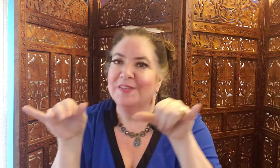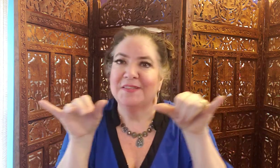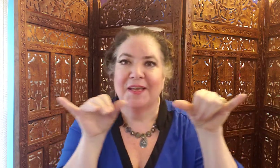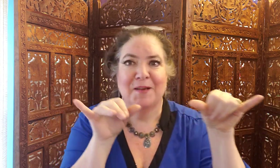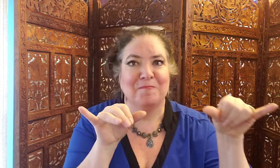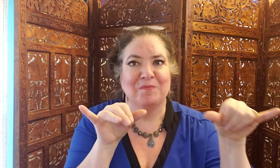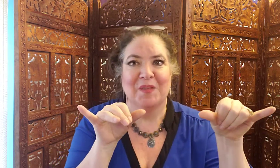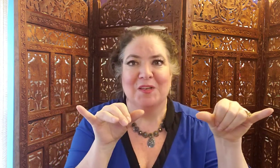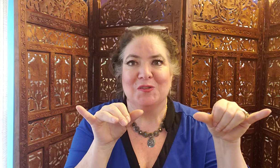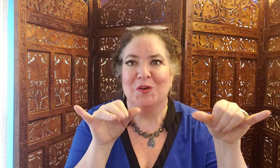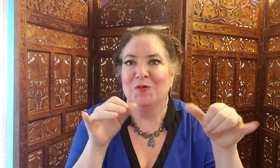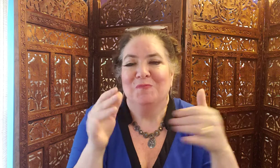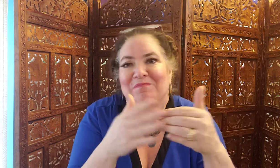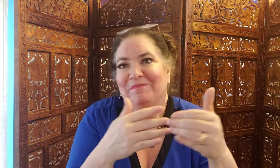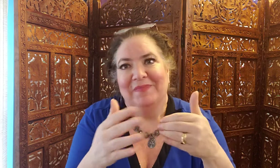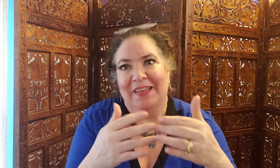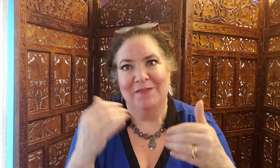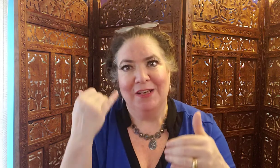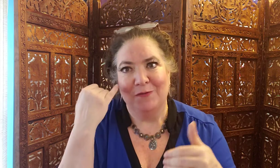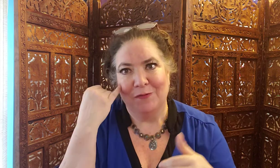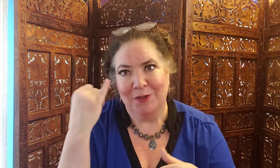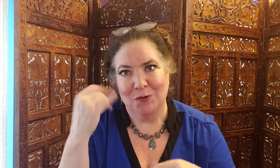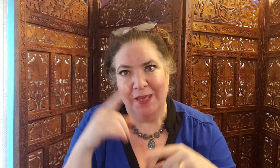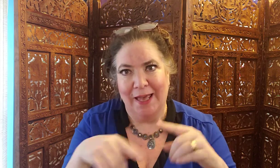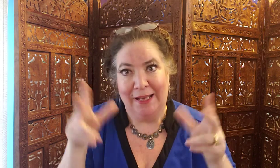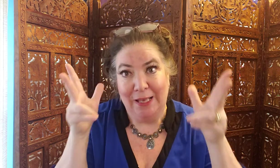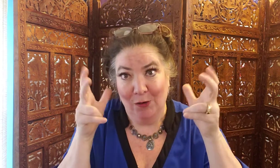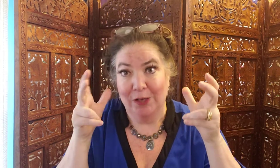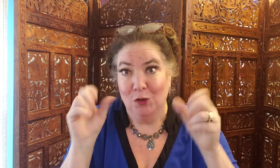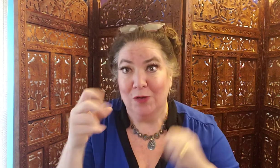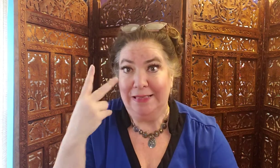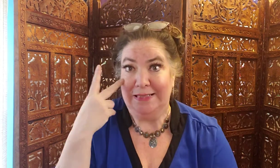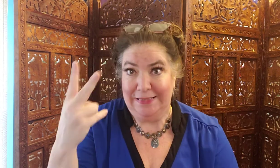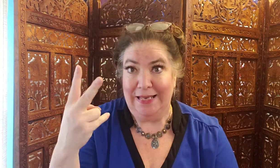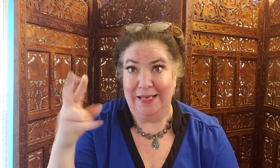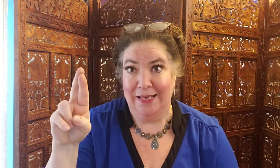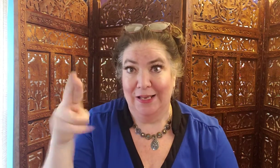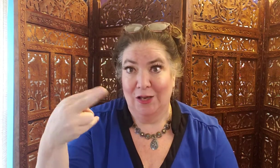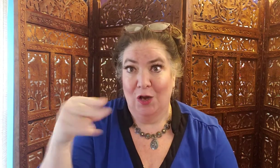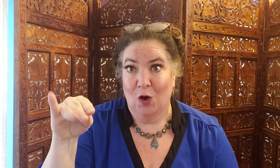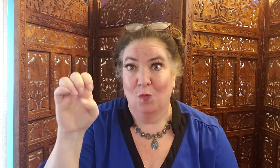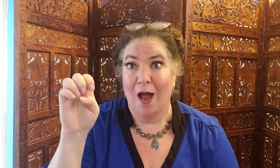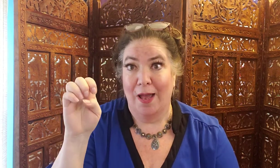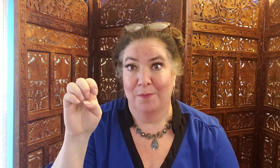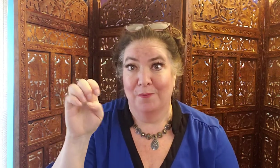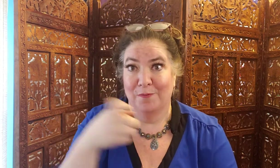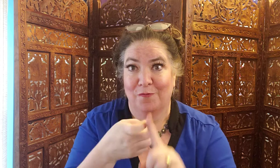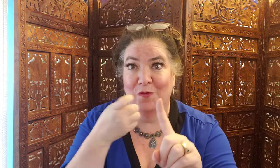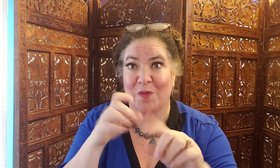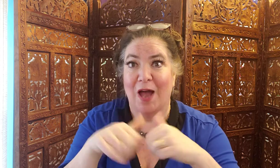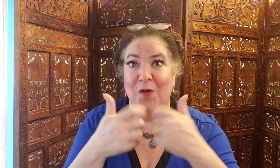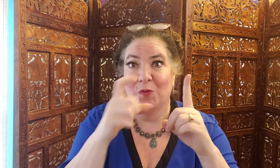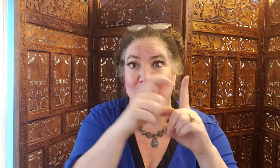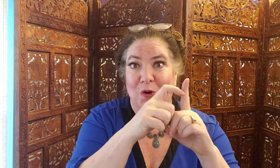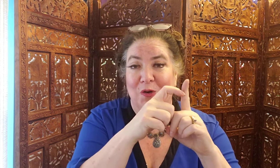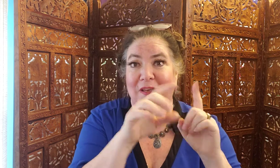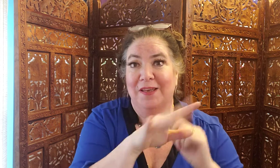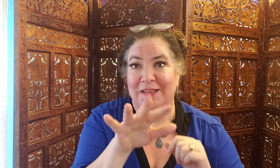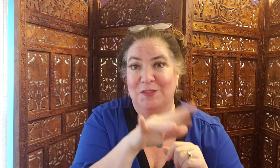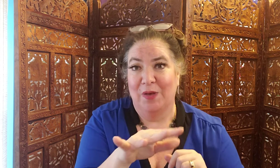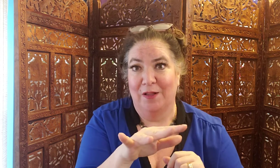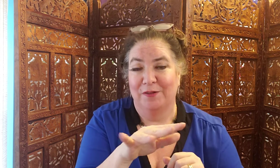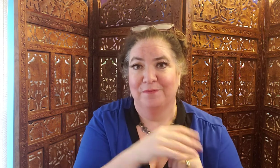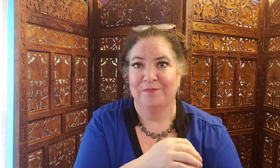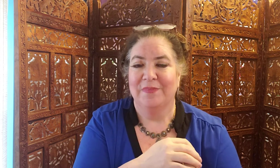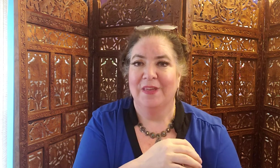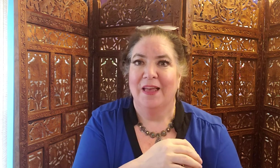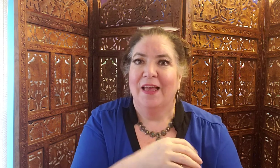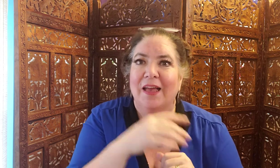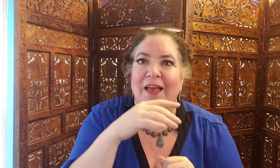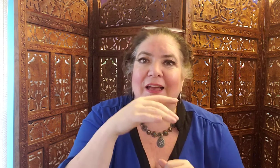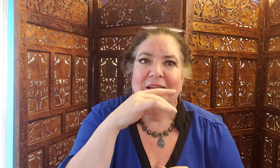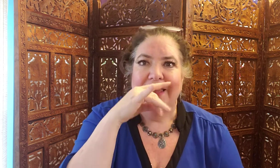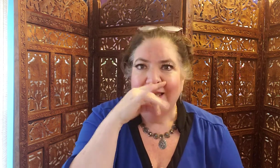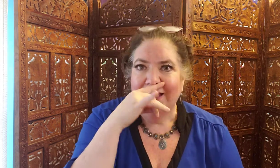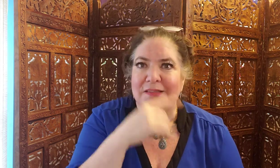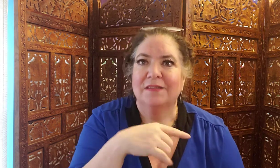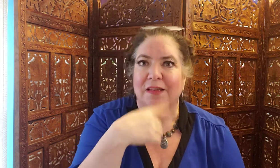the same, so even if you can't hear it, you can see a rhyme from how the word is spelled. Kids,